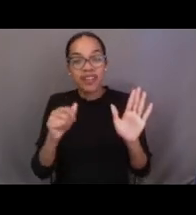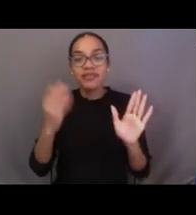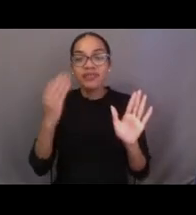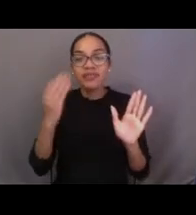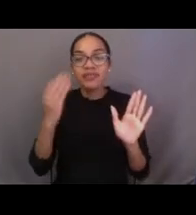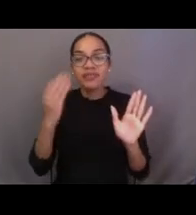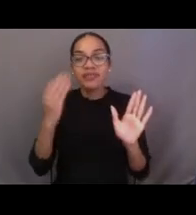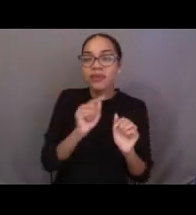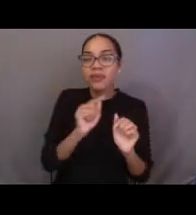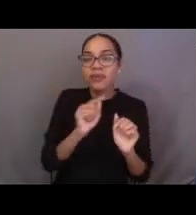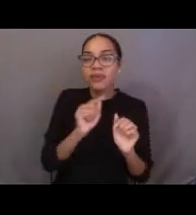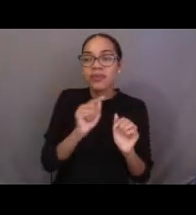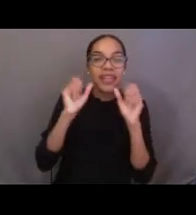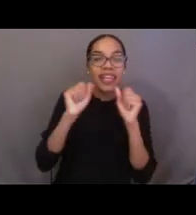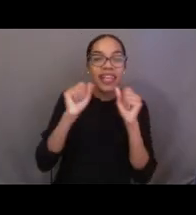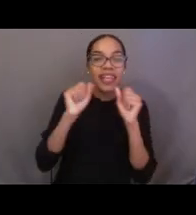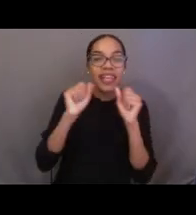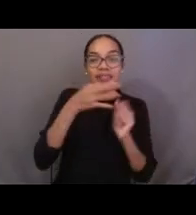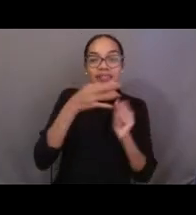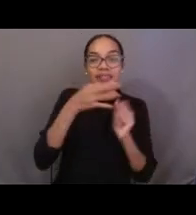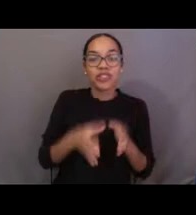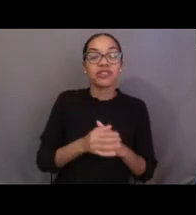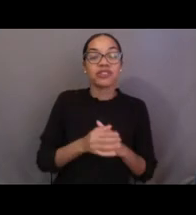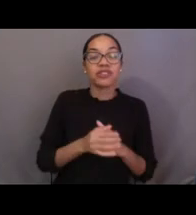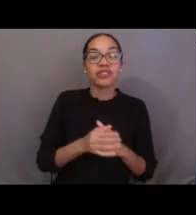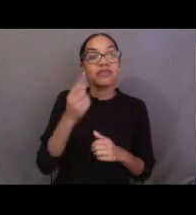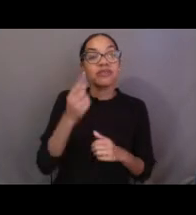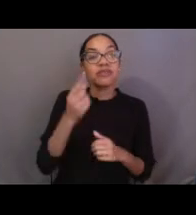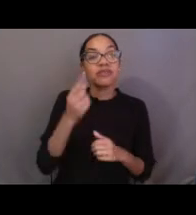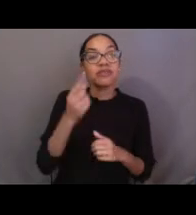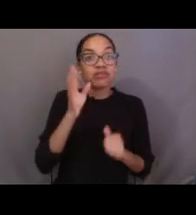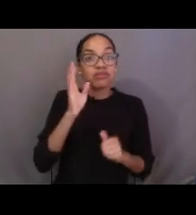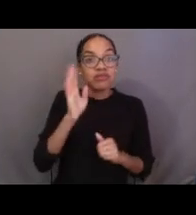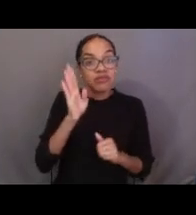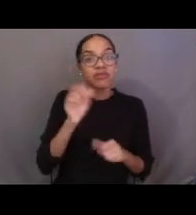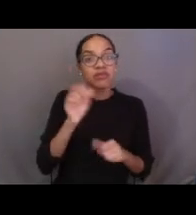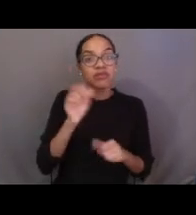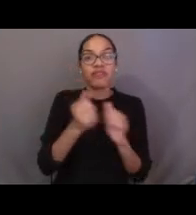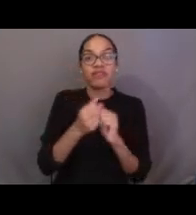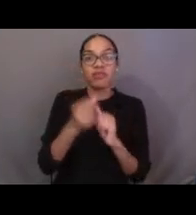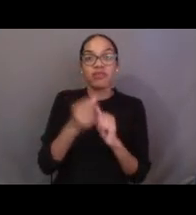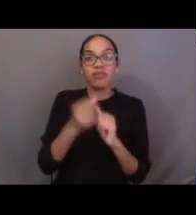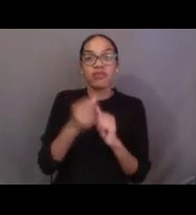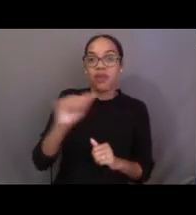All of our speakers work for some part of NOAA, which is the National Oceanic and Atmospheric Administration.